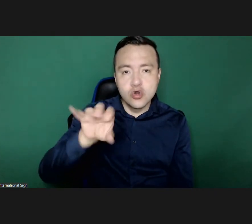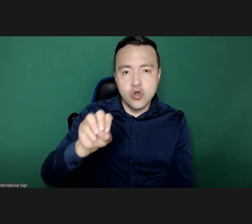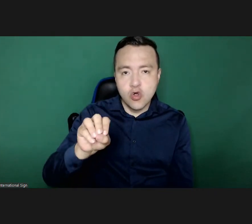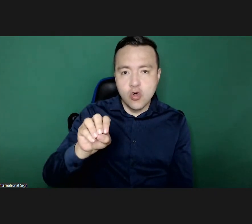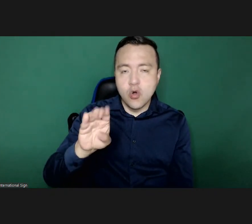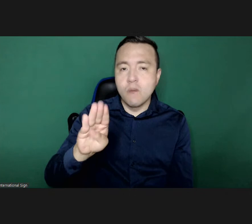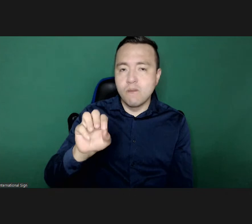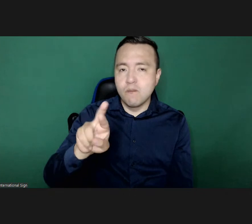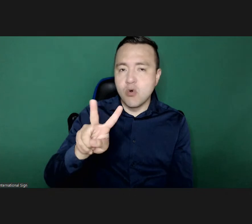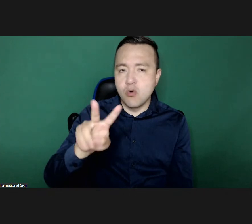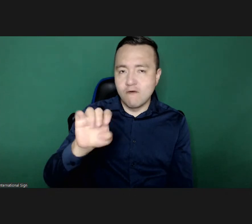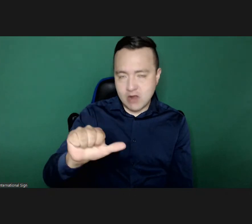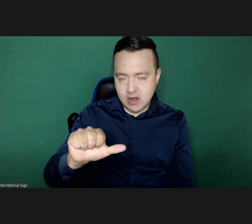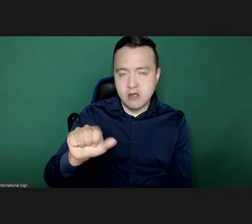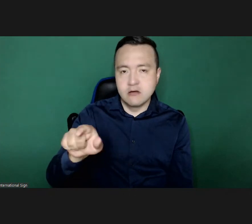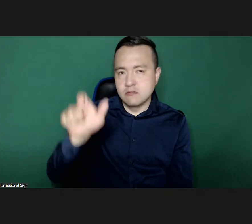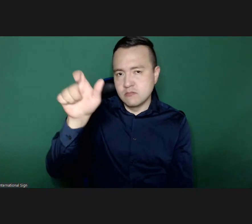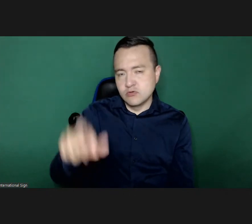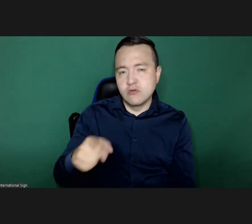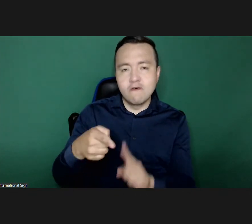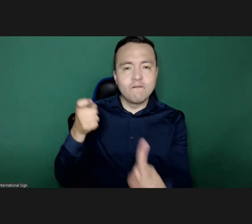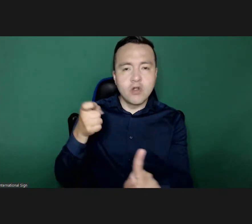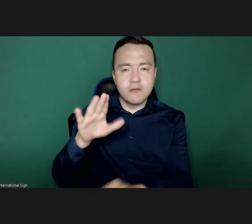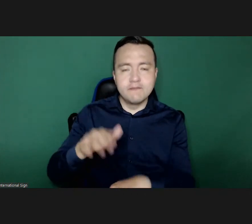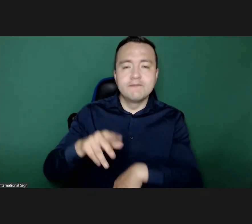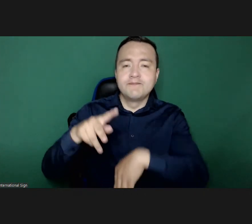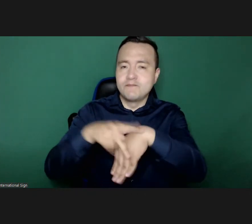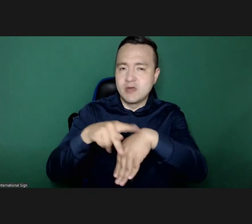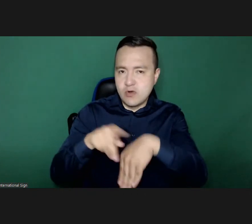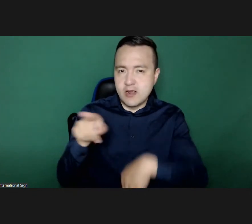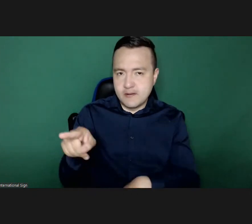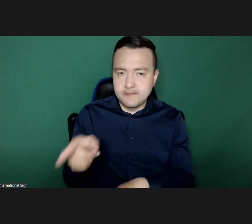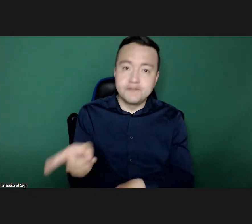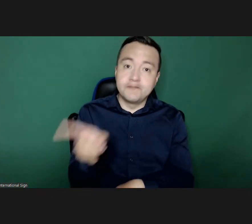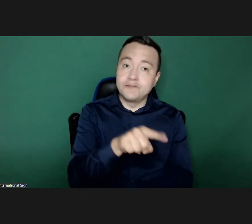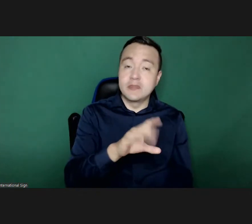Tufton, Minister of health and wellness of Jamaica, for taking time today